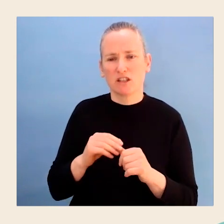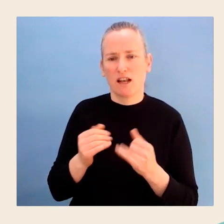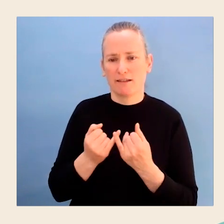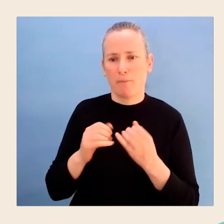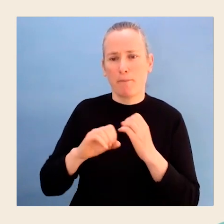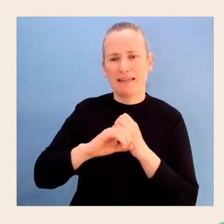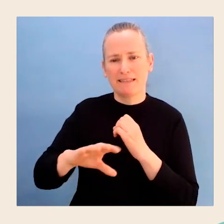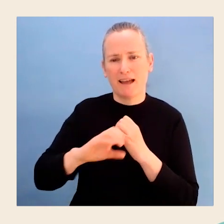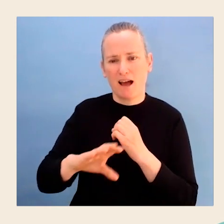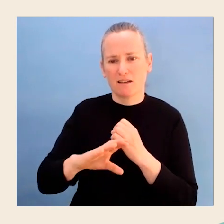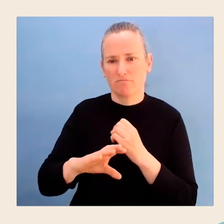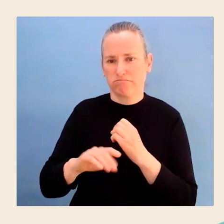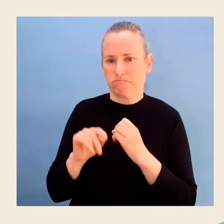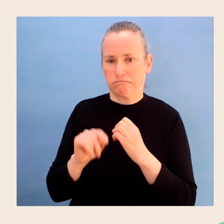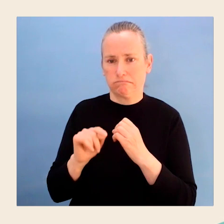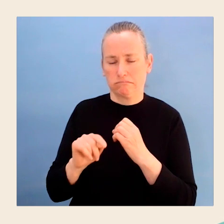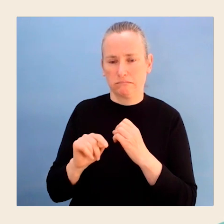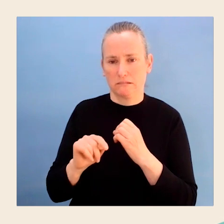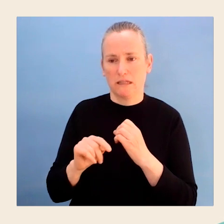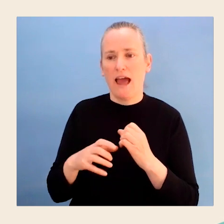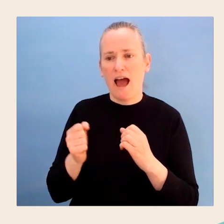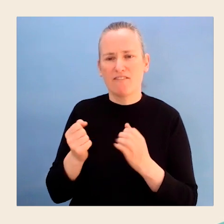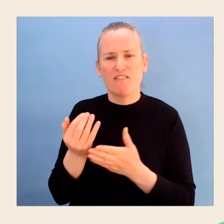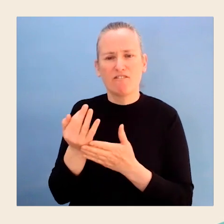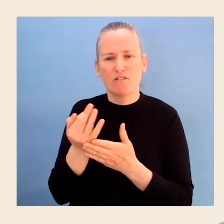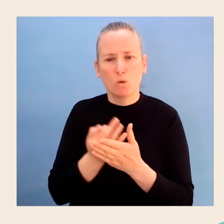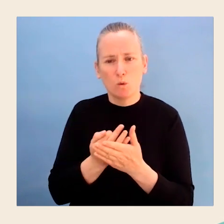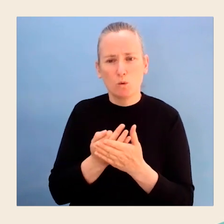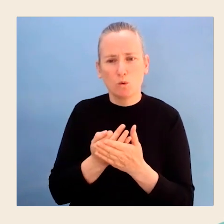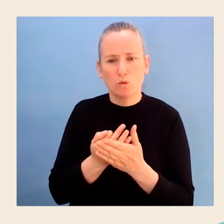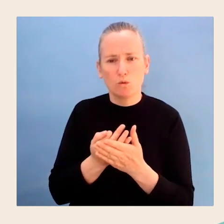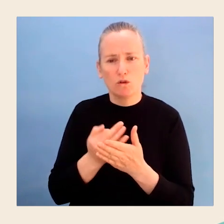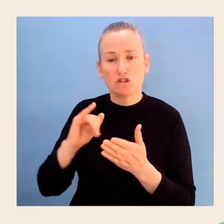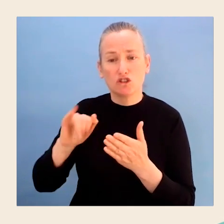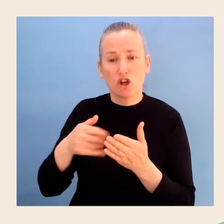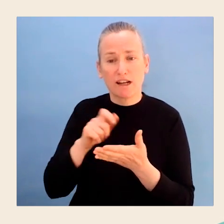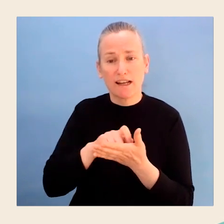There are very few journalists, or publishers, or editors